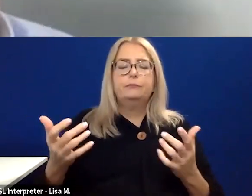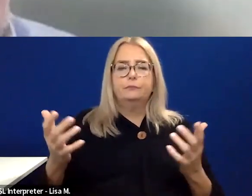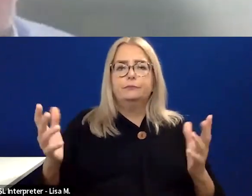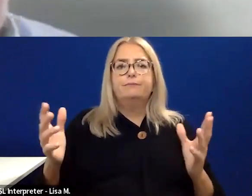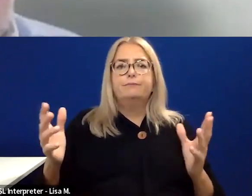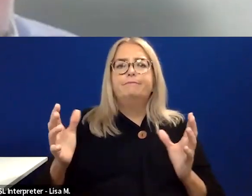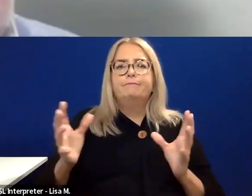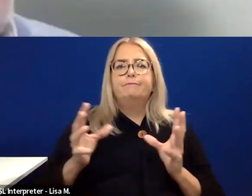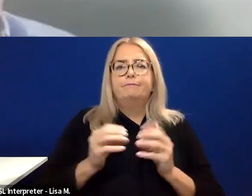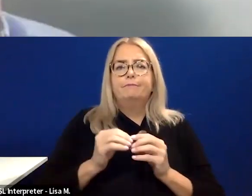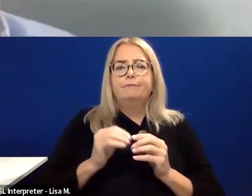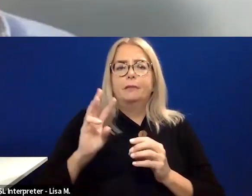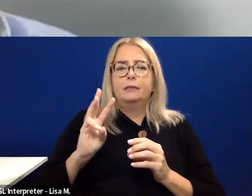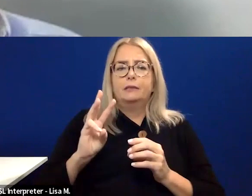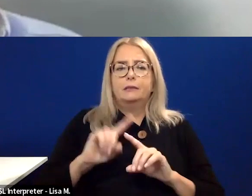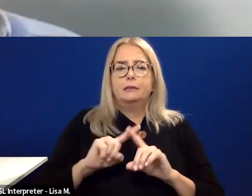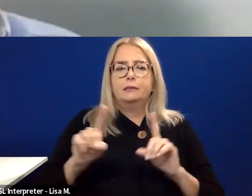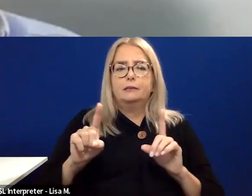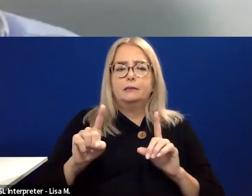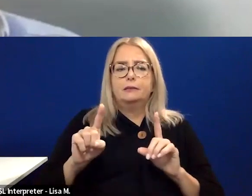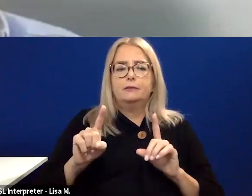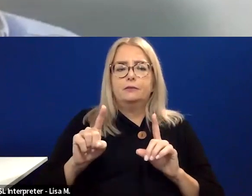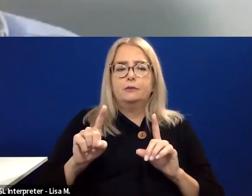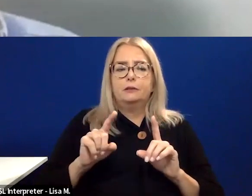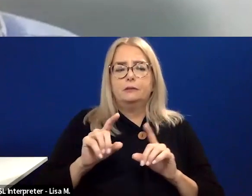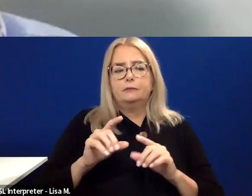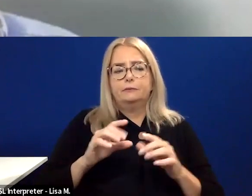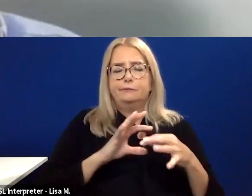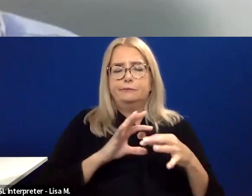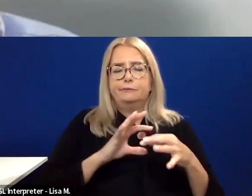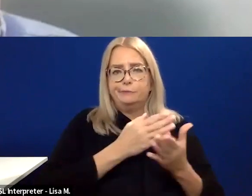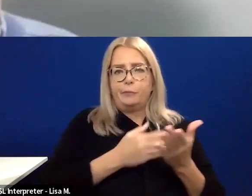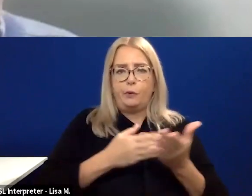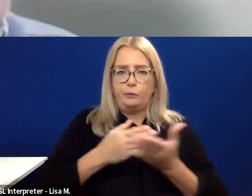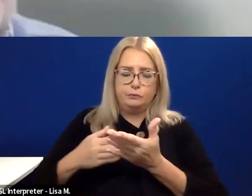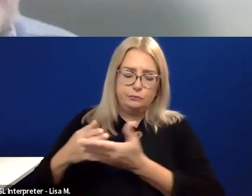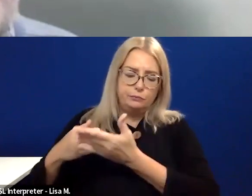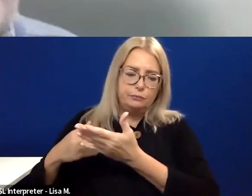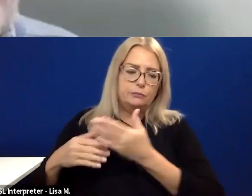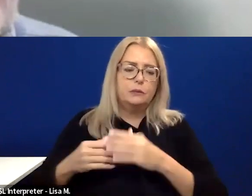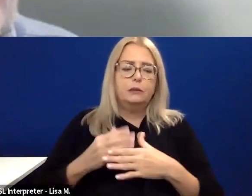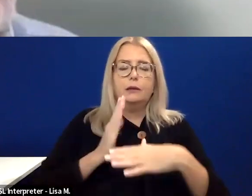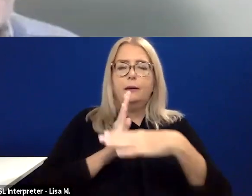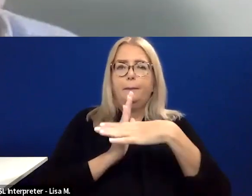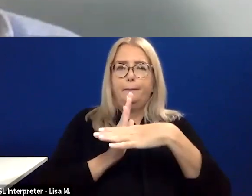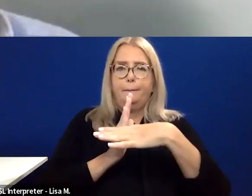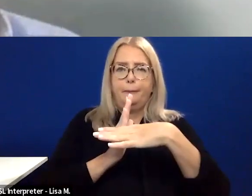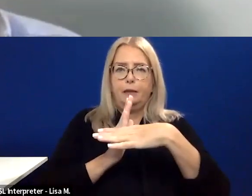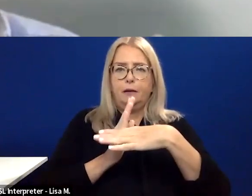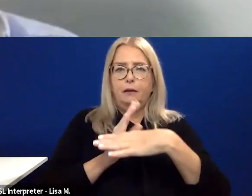where you got four different tests and the median correlation was 0.53 which is kind of